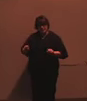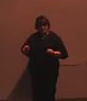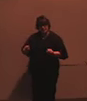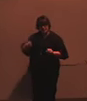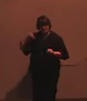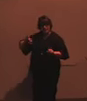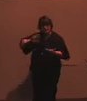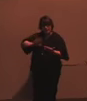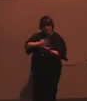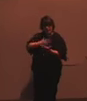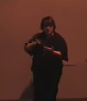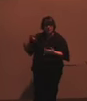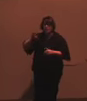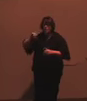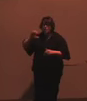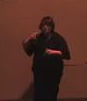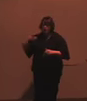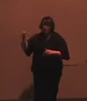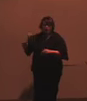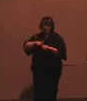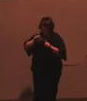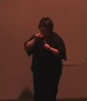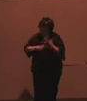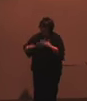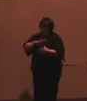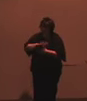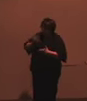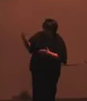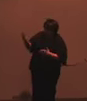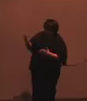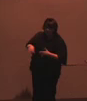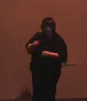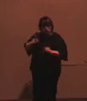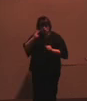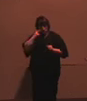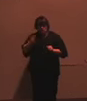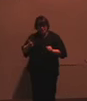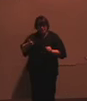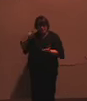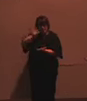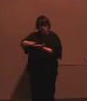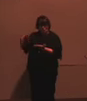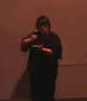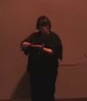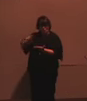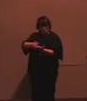You can see the lines and these lines